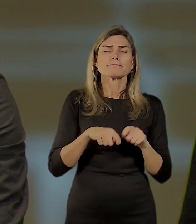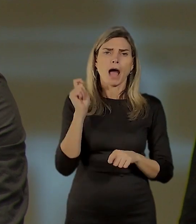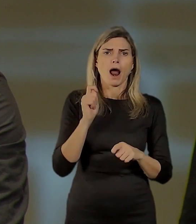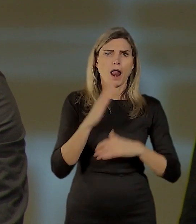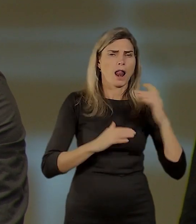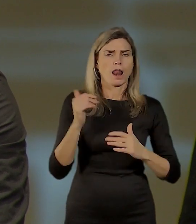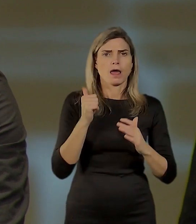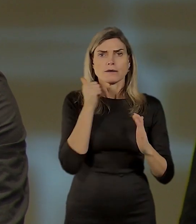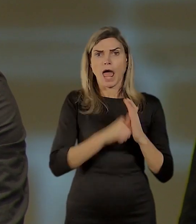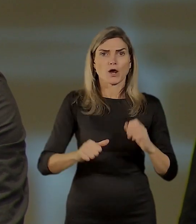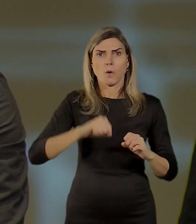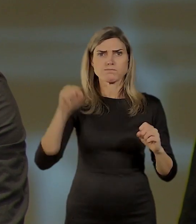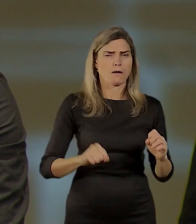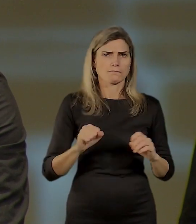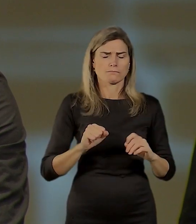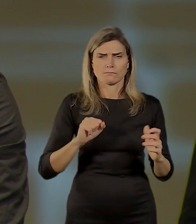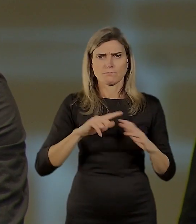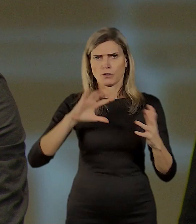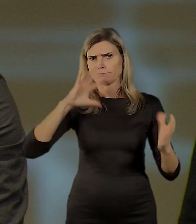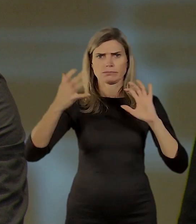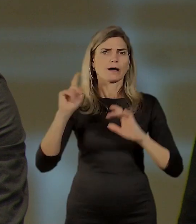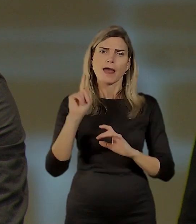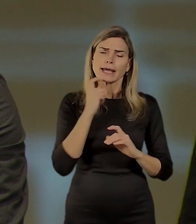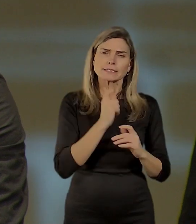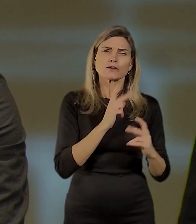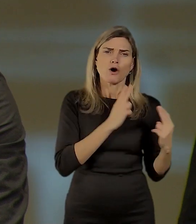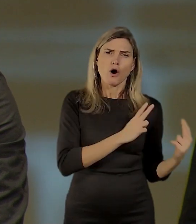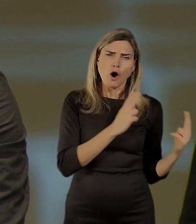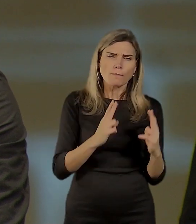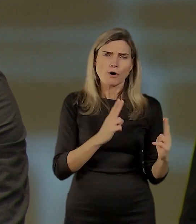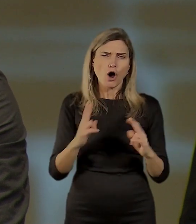new flood control measures. And this was the biggest job. If someone asked me